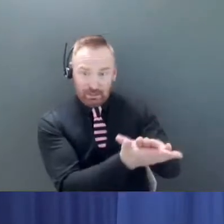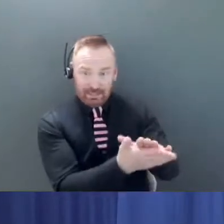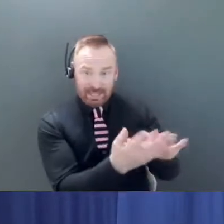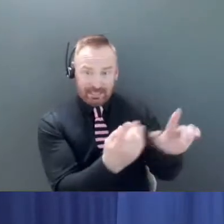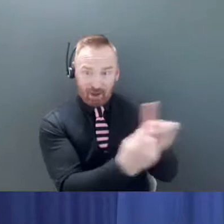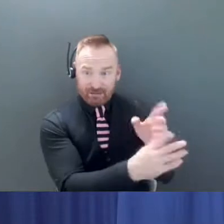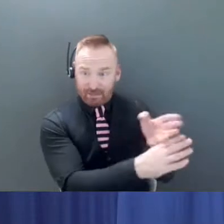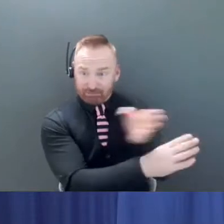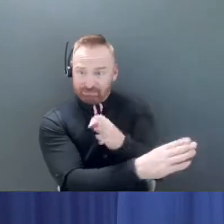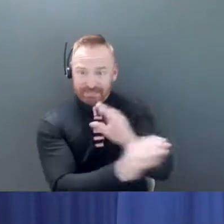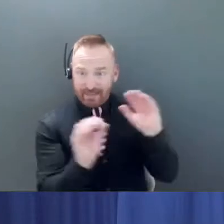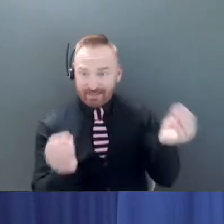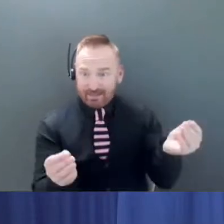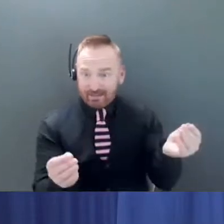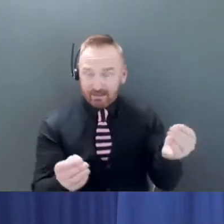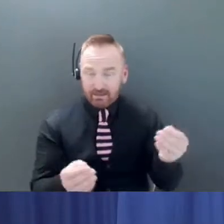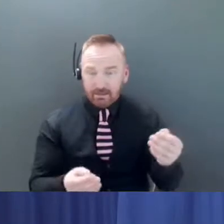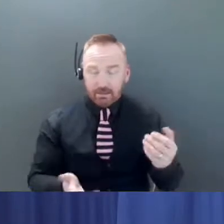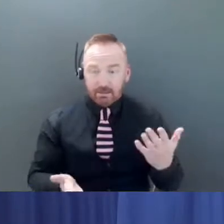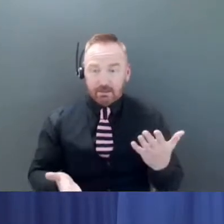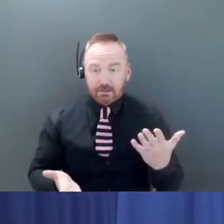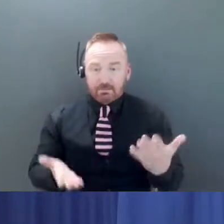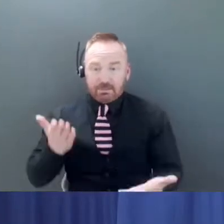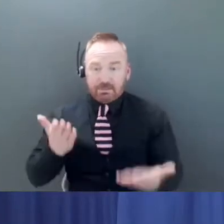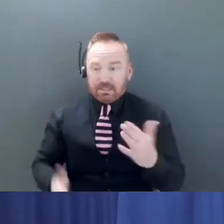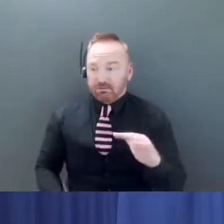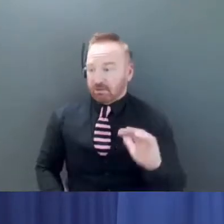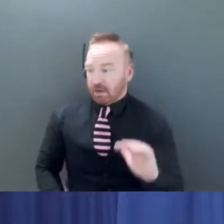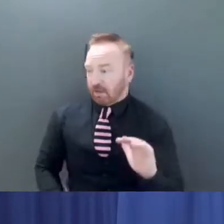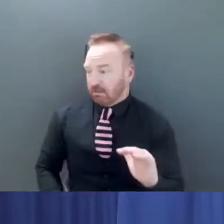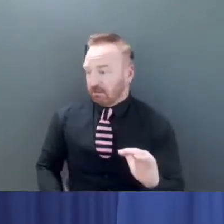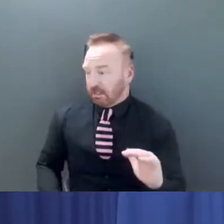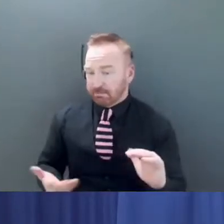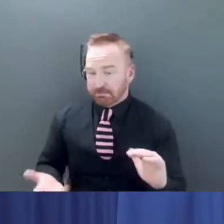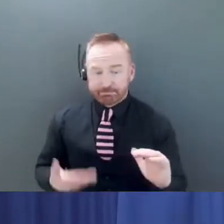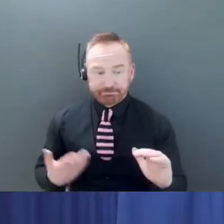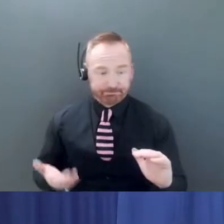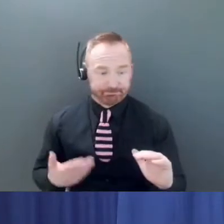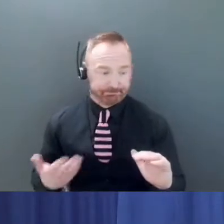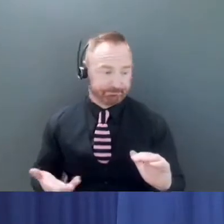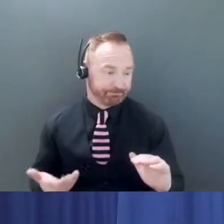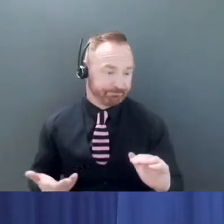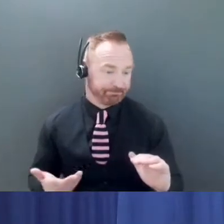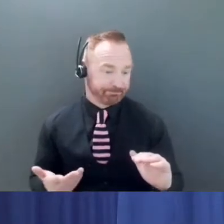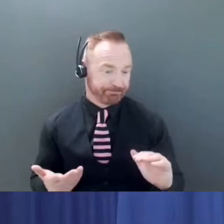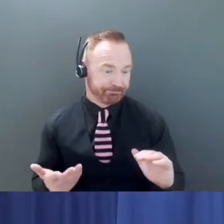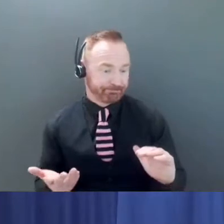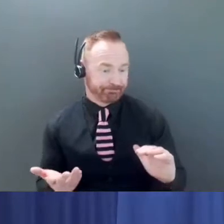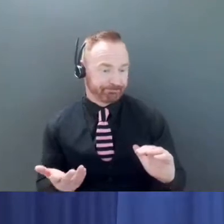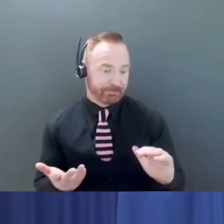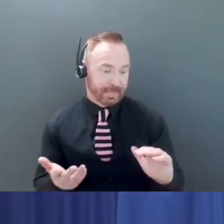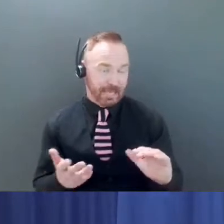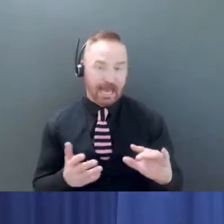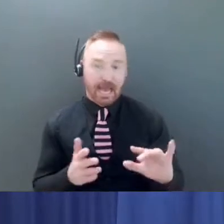Let's say a child was identified but not identified to be